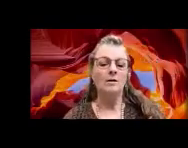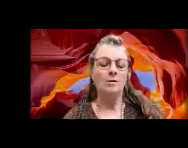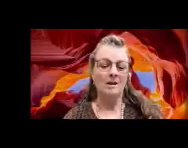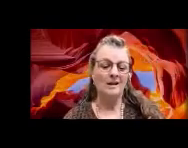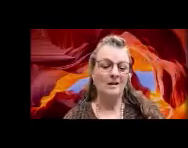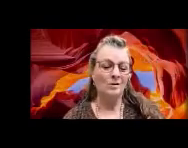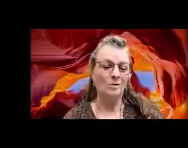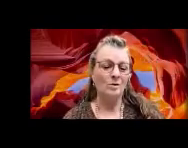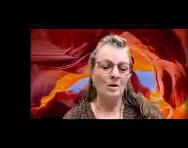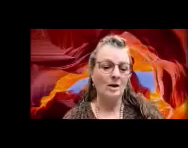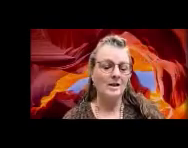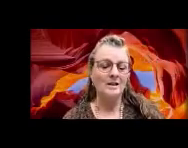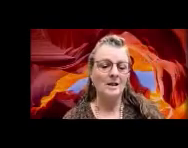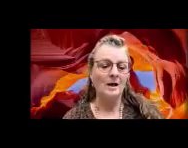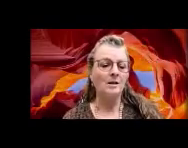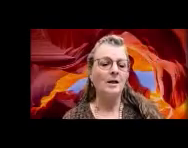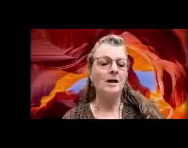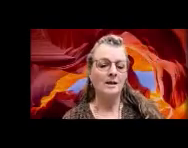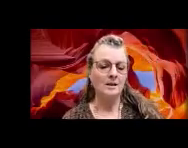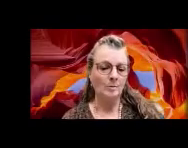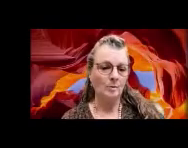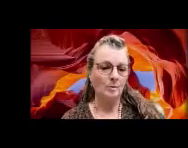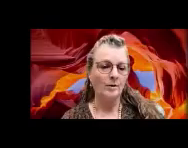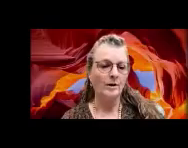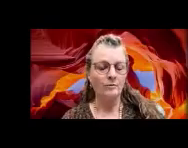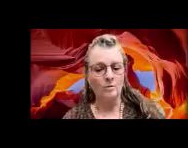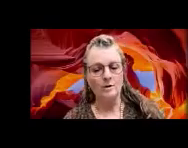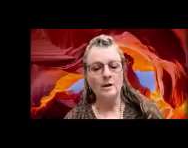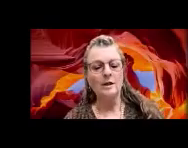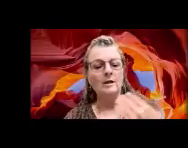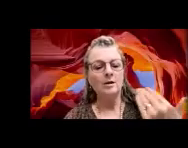or thinking that who you are is not acceptable, therefore you